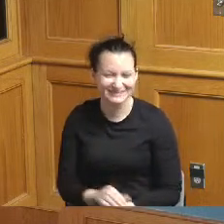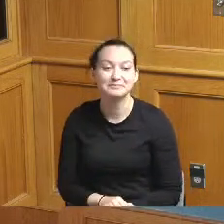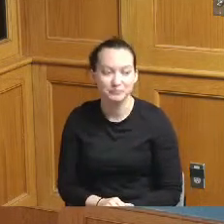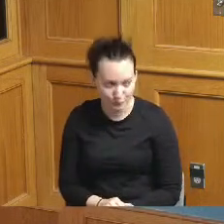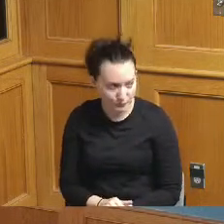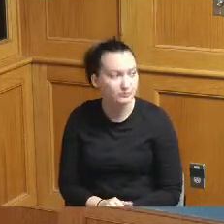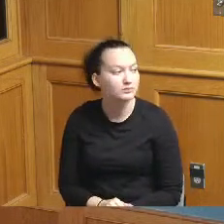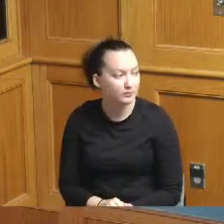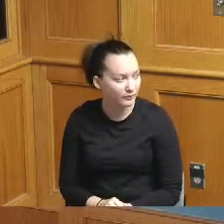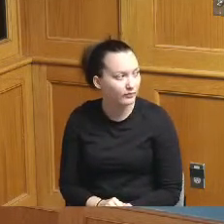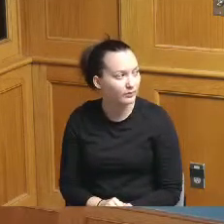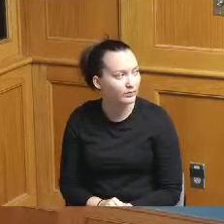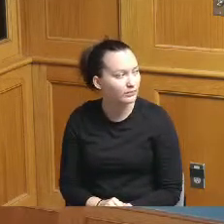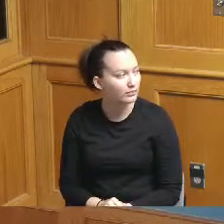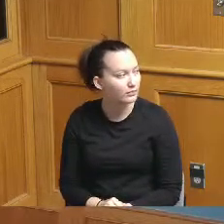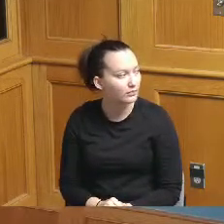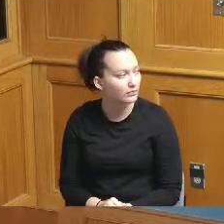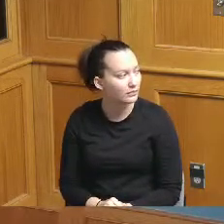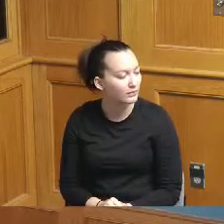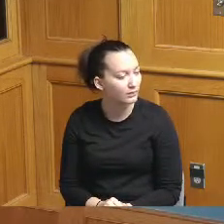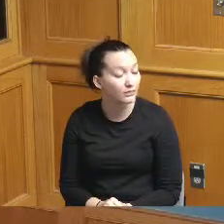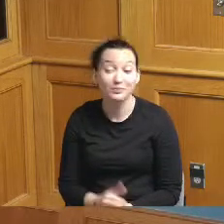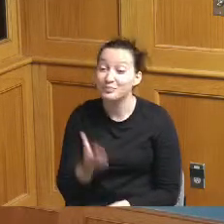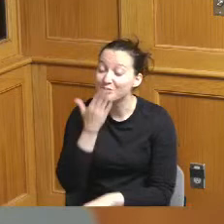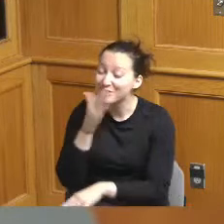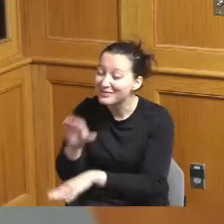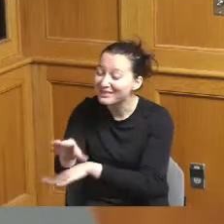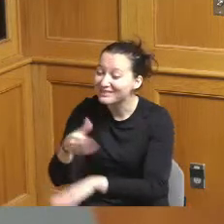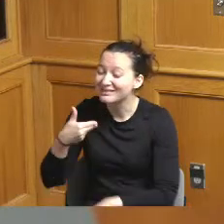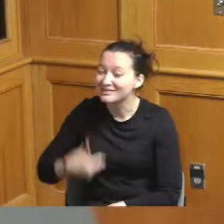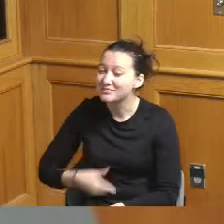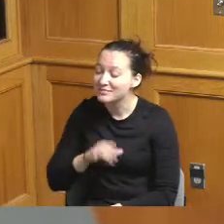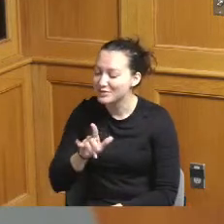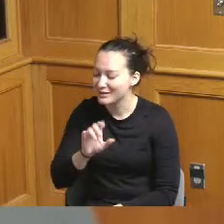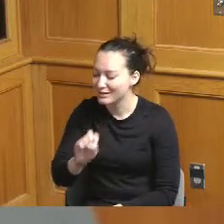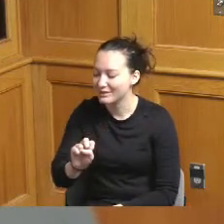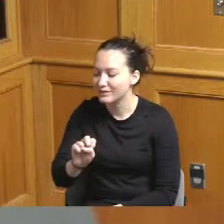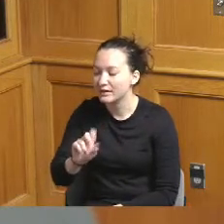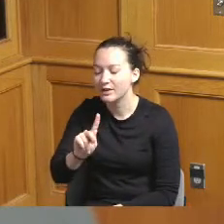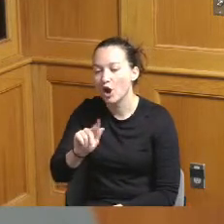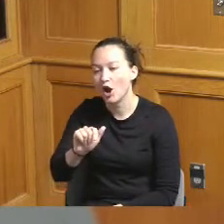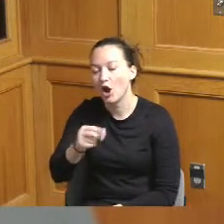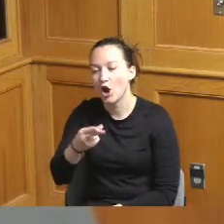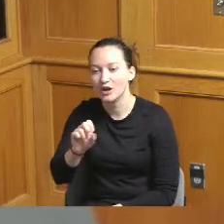see the clicker well good afternoon my name is Julie Cars-Nessler I am the Court Administrator